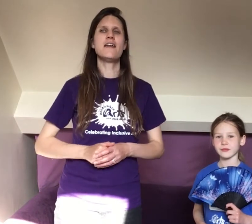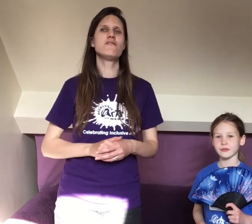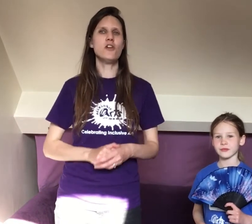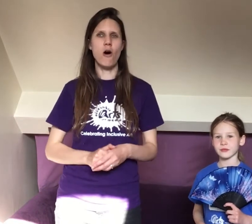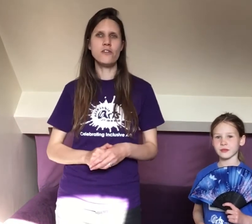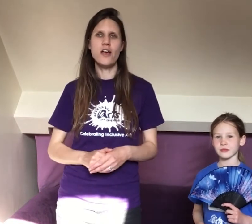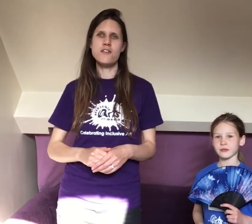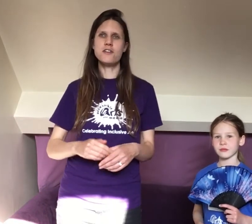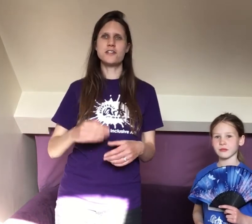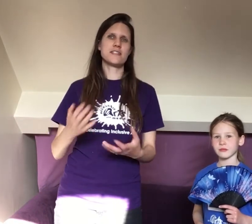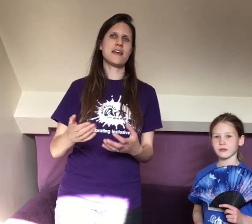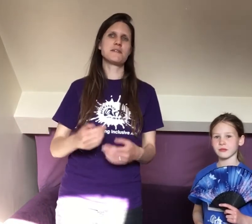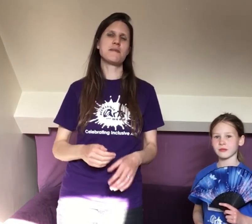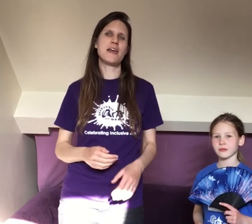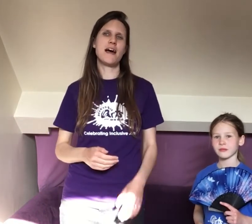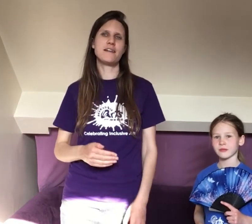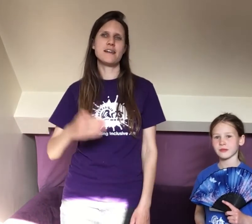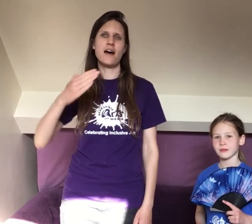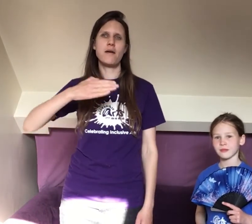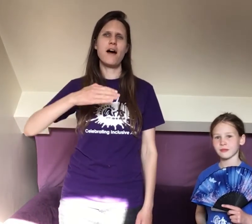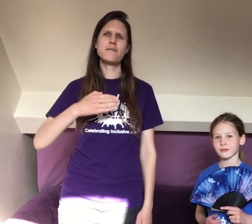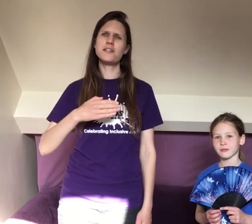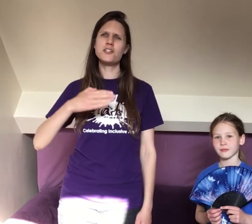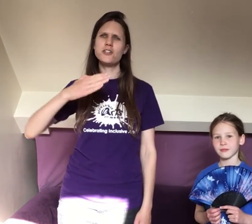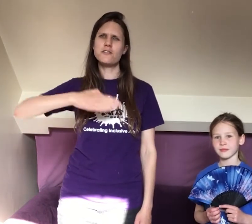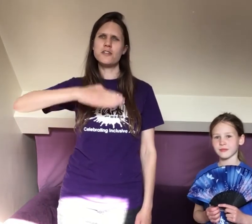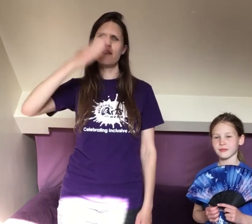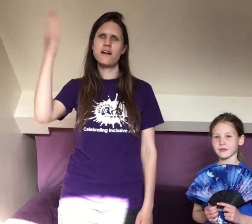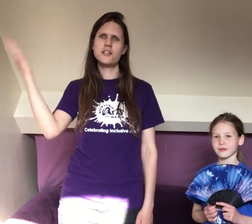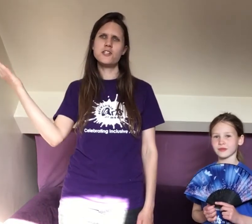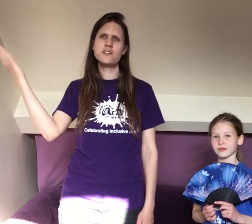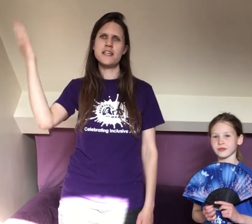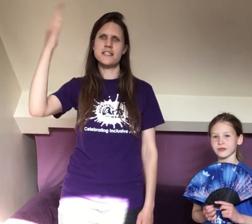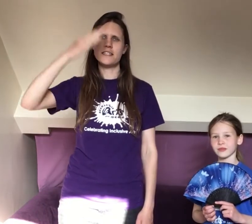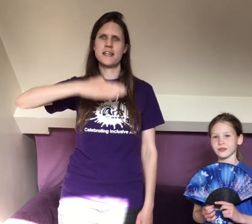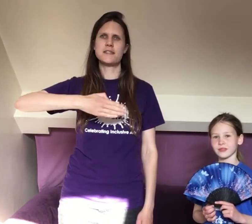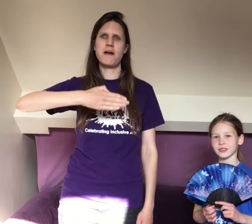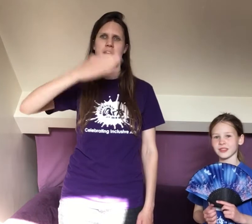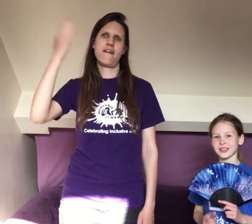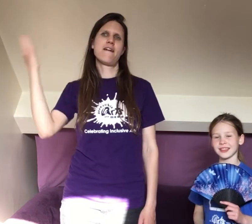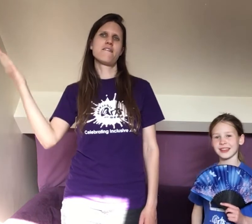And if not, you can do the same as me. And I… I’m gonna choose… I think I’m gonna choose this